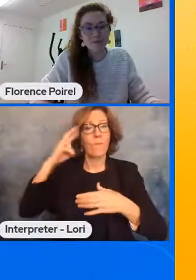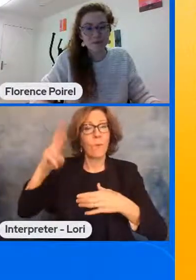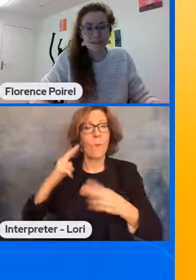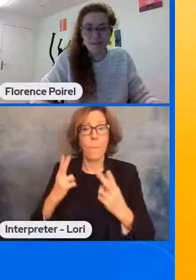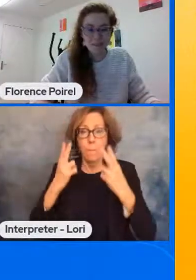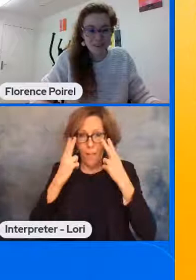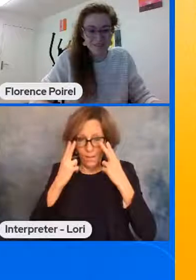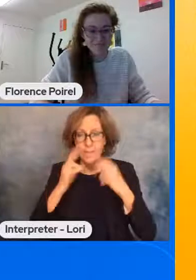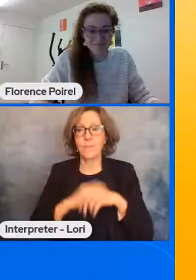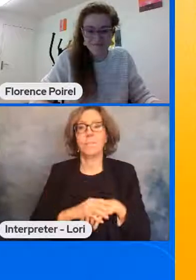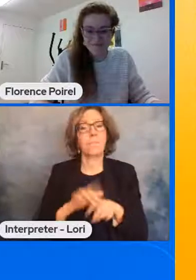from UC Berkeley.